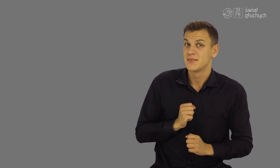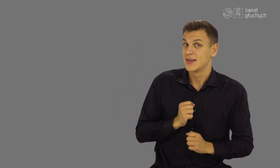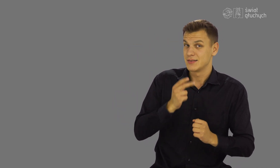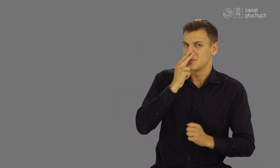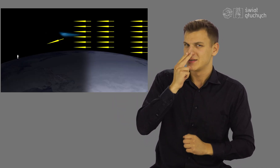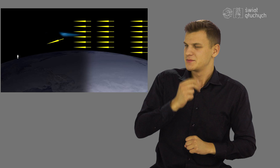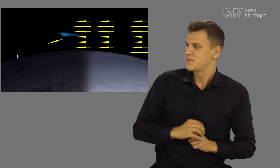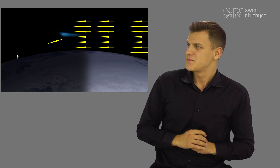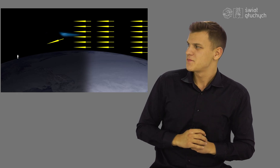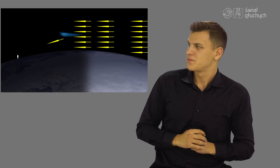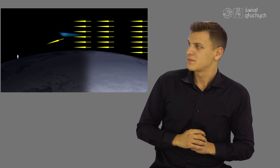Let's take a look at the illustration.